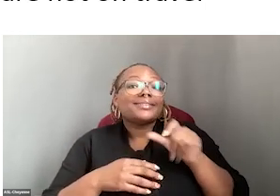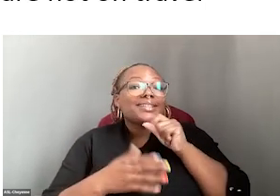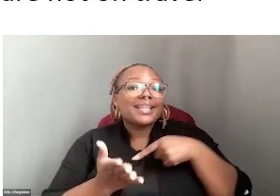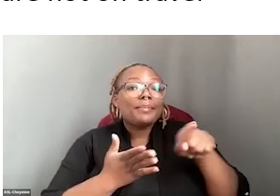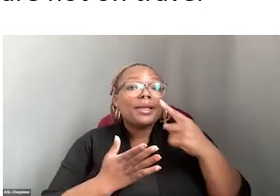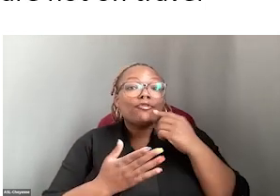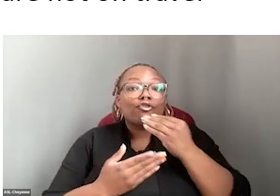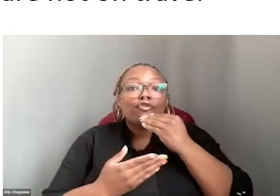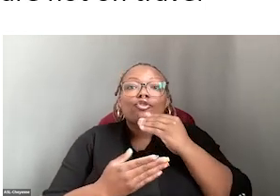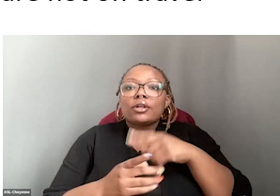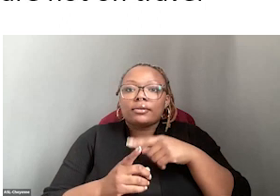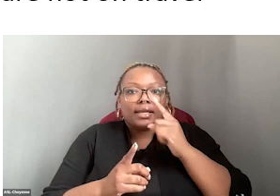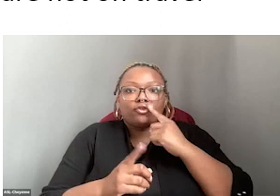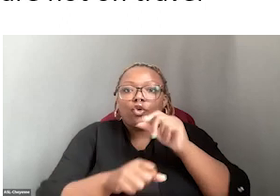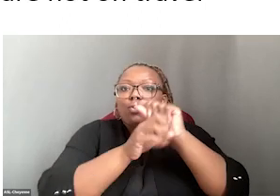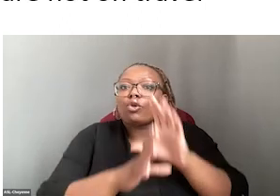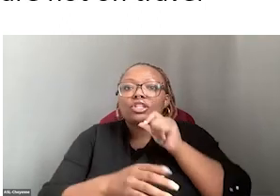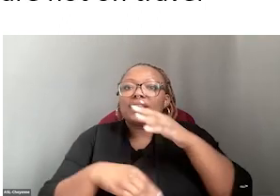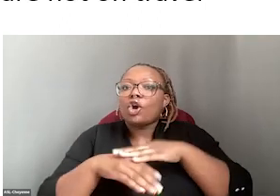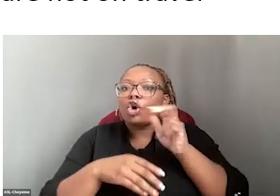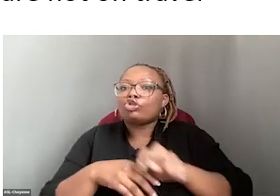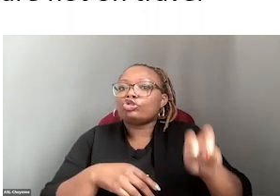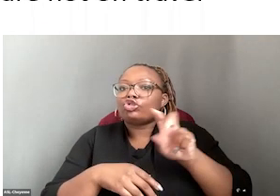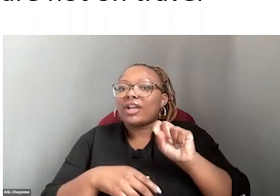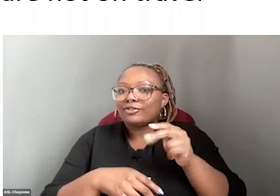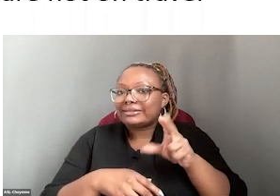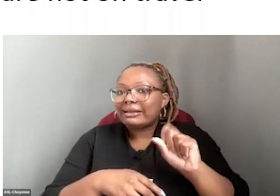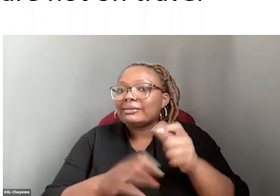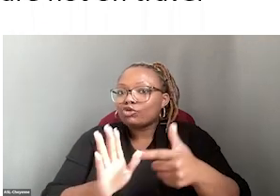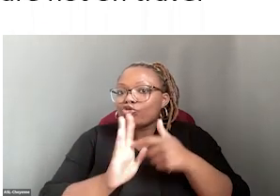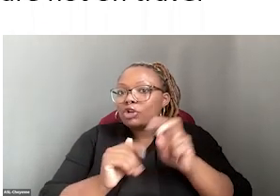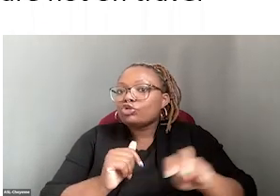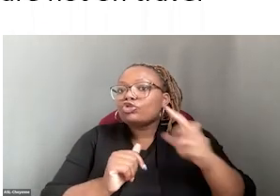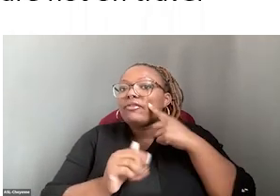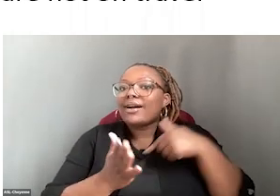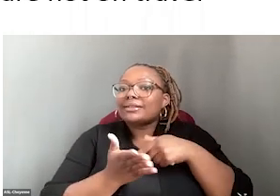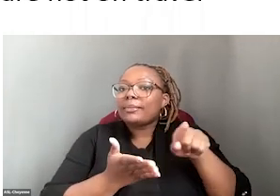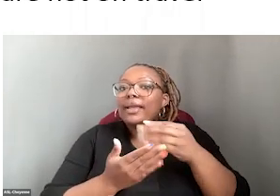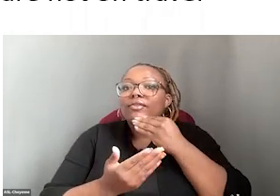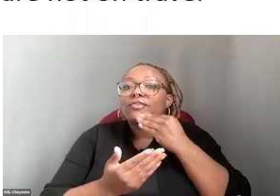on travel status; so meals, coffee breaks, happy hours, cocktail hours, networking activities.